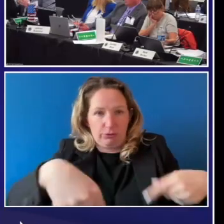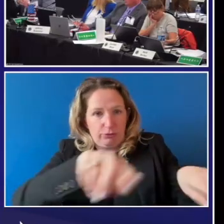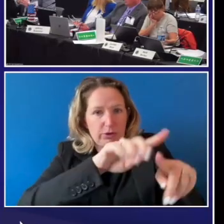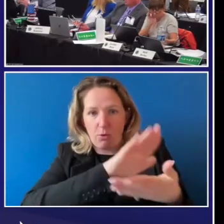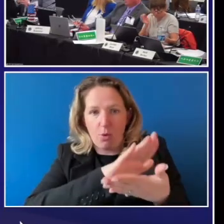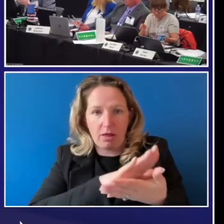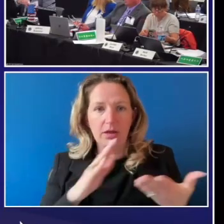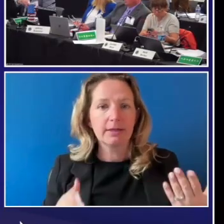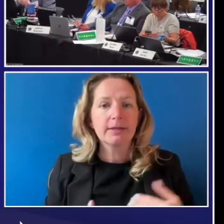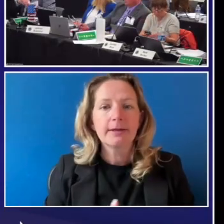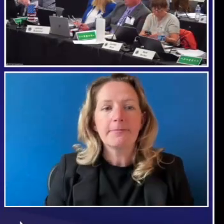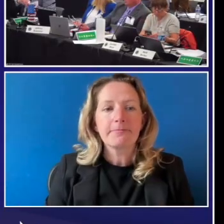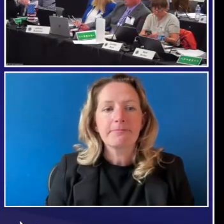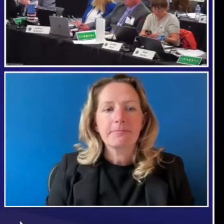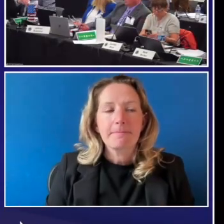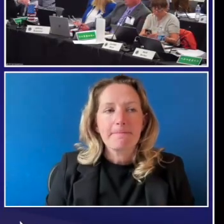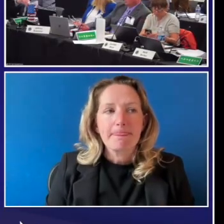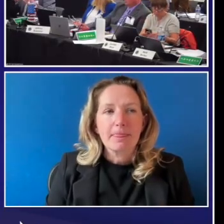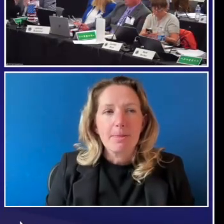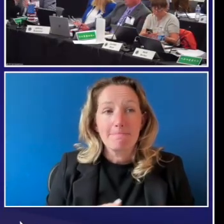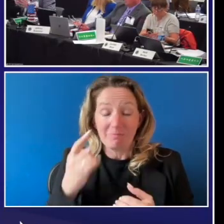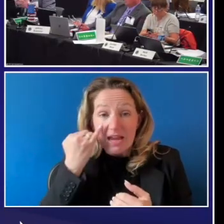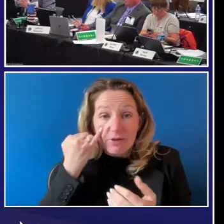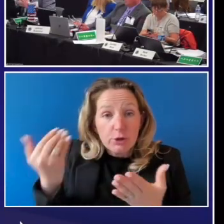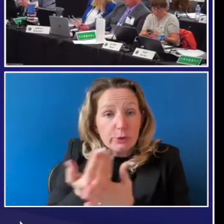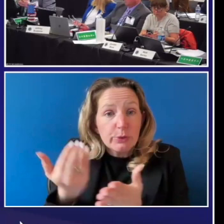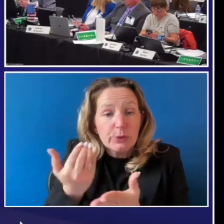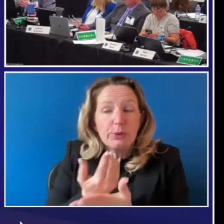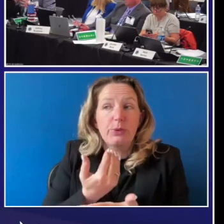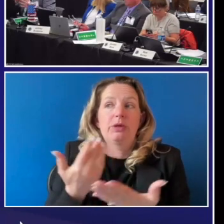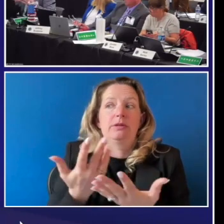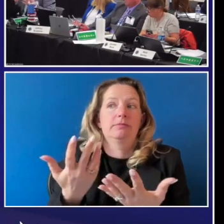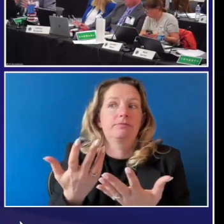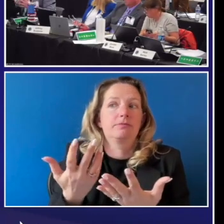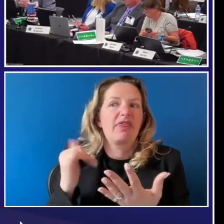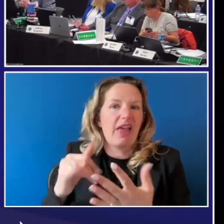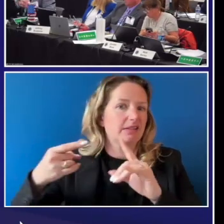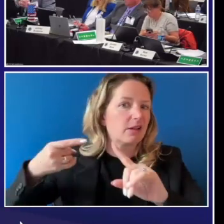maybe for, for new accreditors that enter the space, I think that's the goal is is wanting to get new